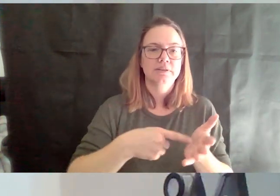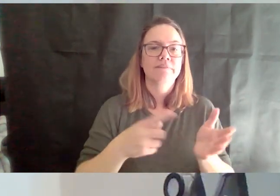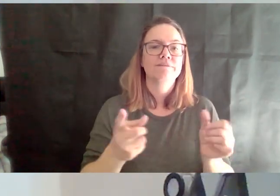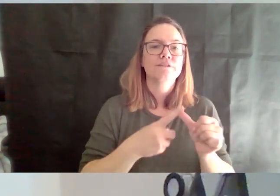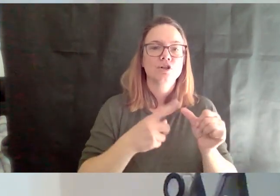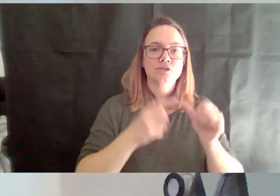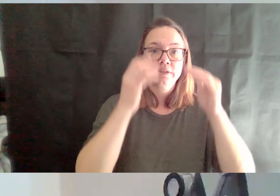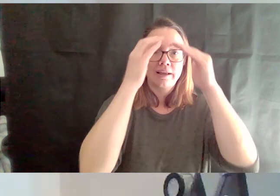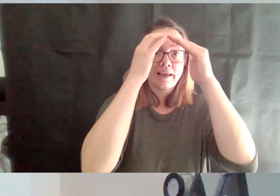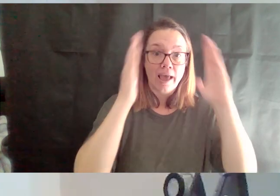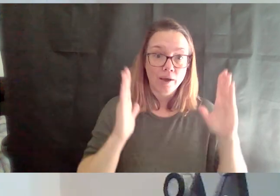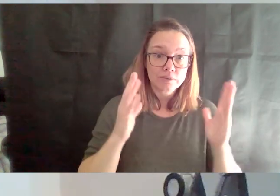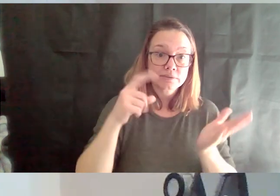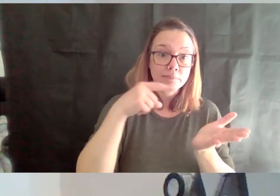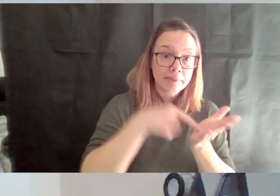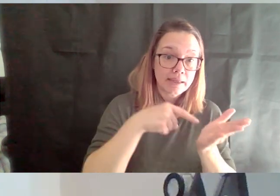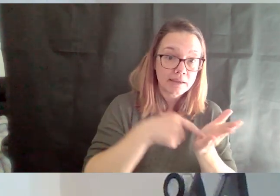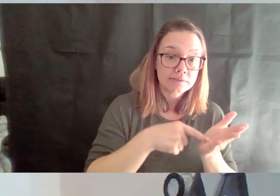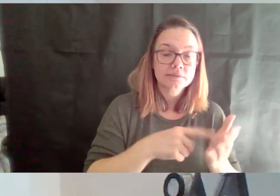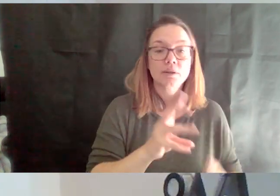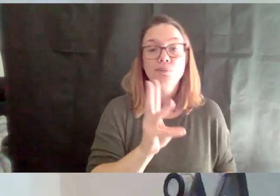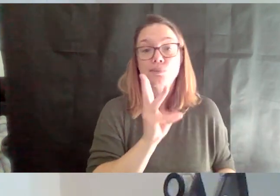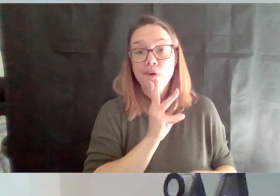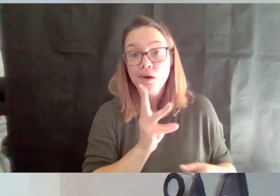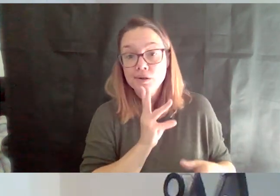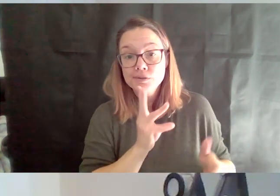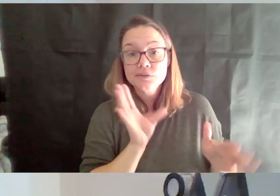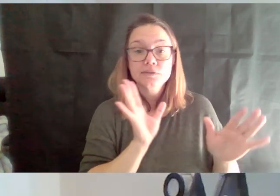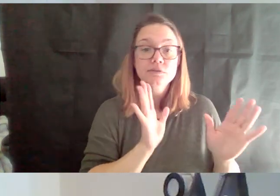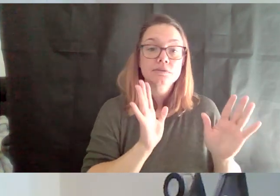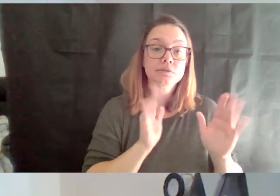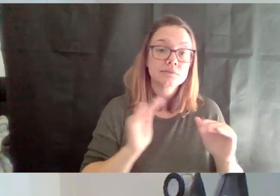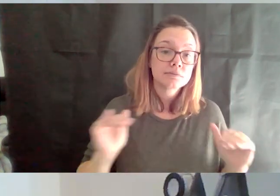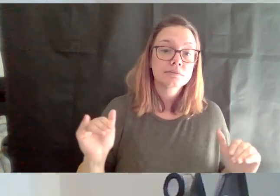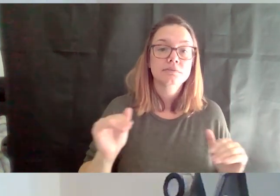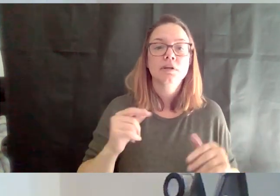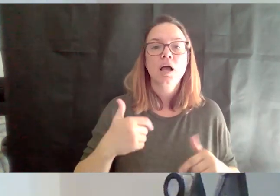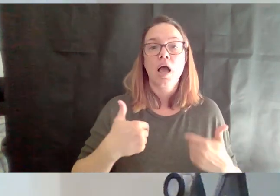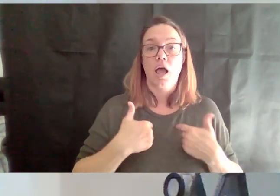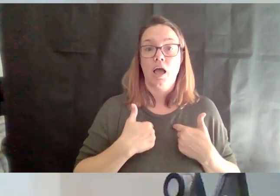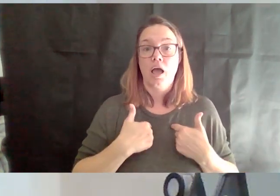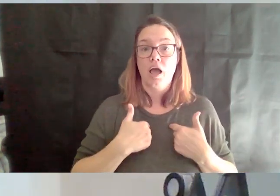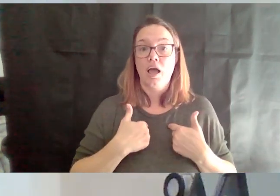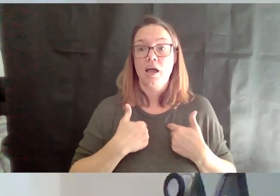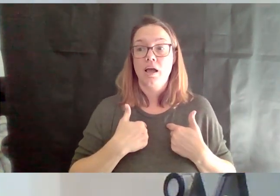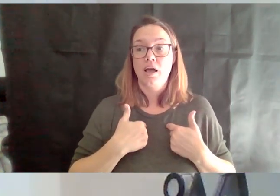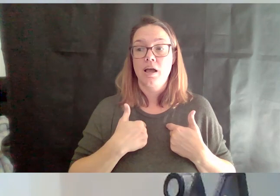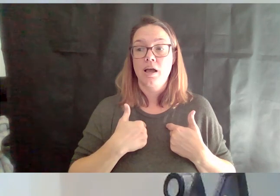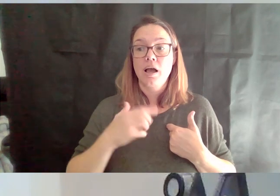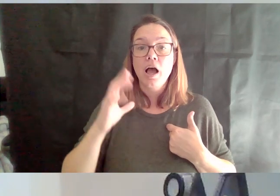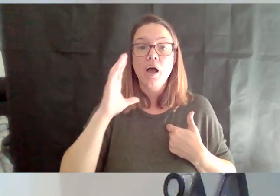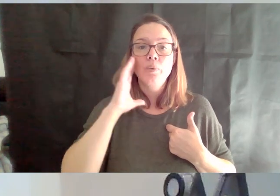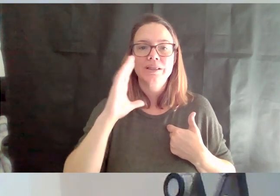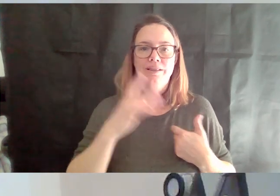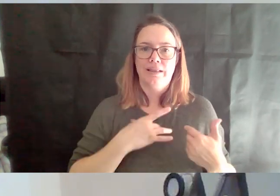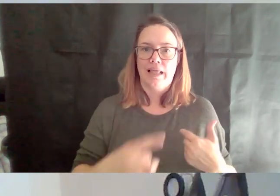like Excel, if there's a water payment, things like that. I would love to say Comcast is a utility.